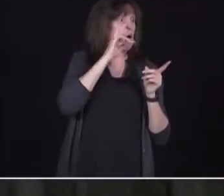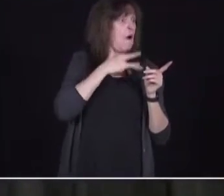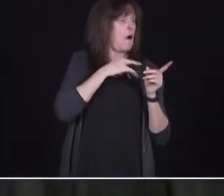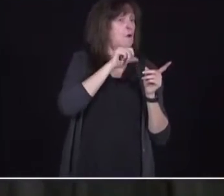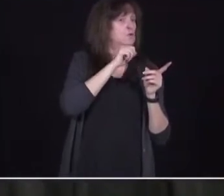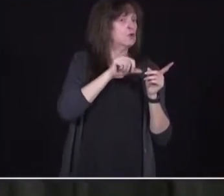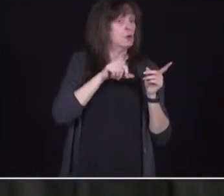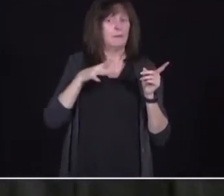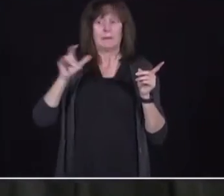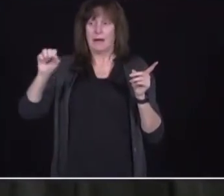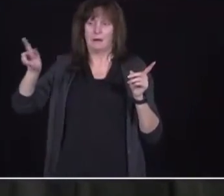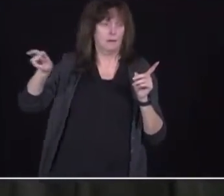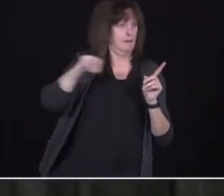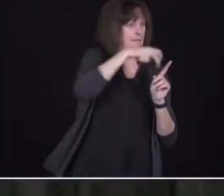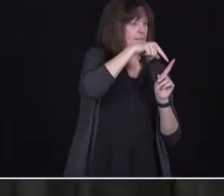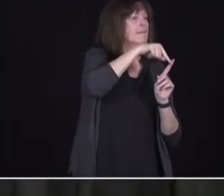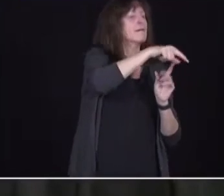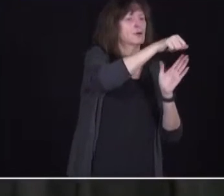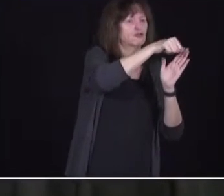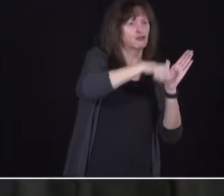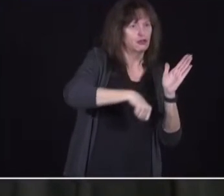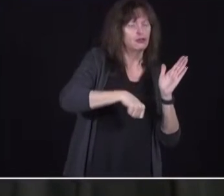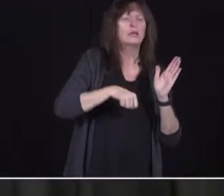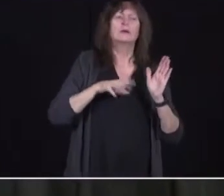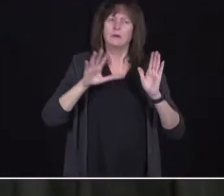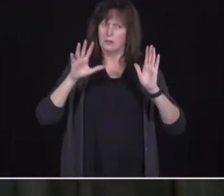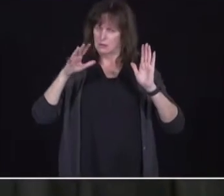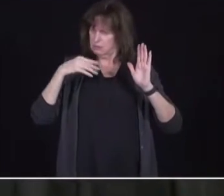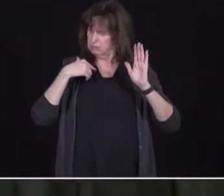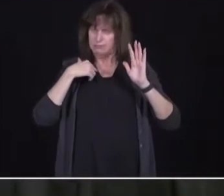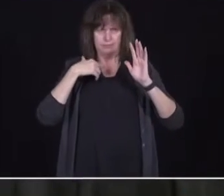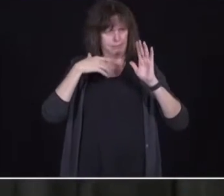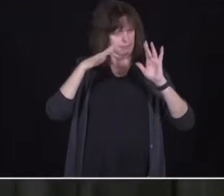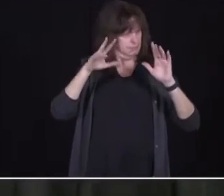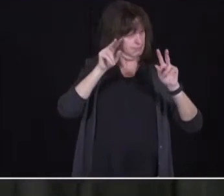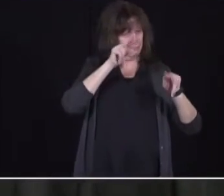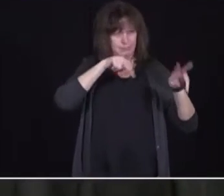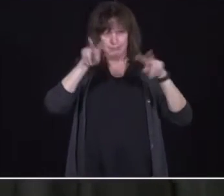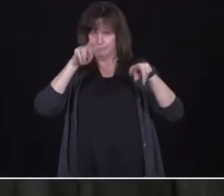where they can do that. So we are looking at every possibility that